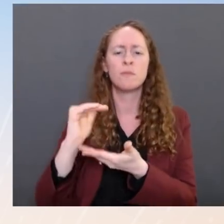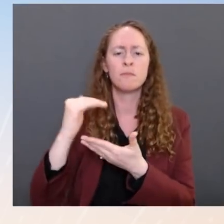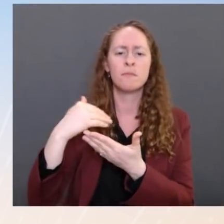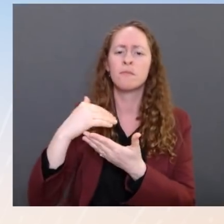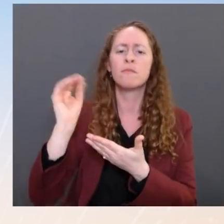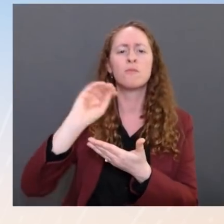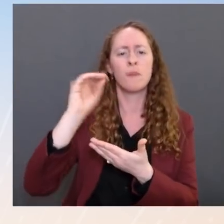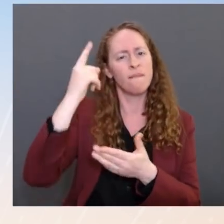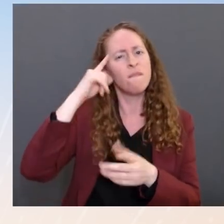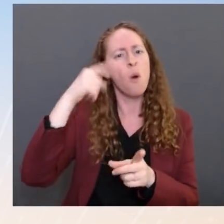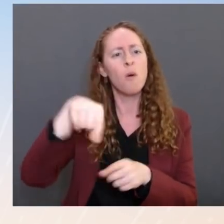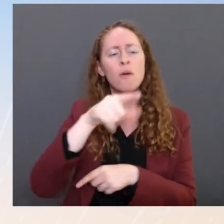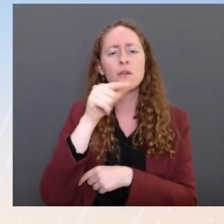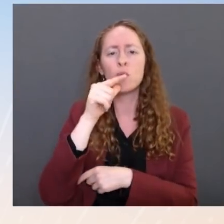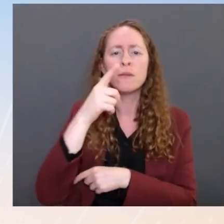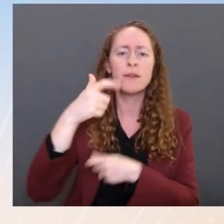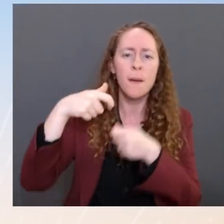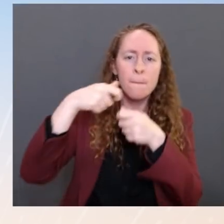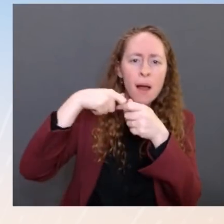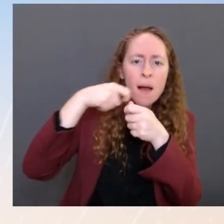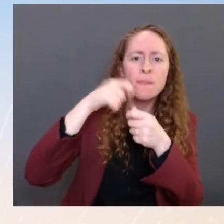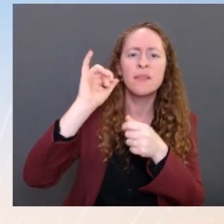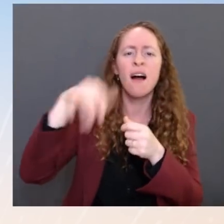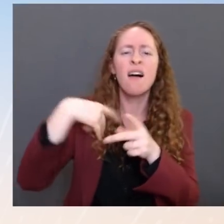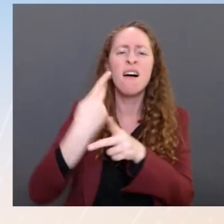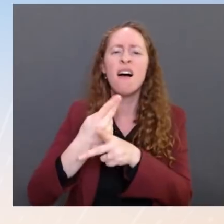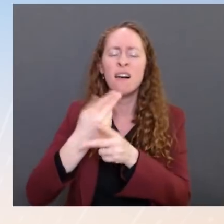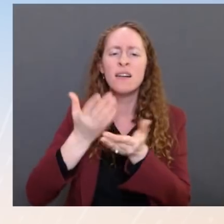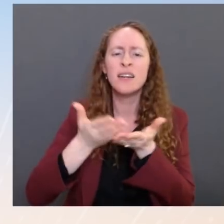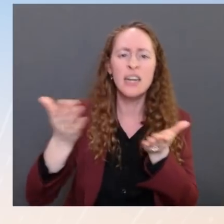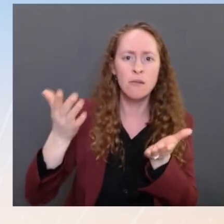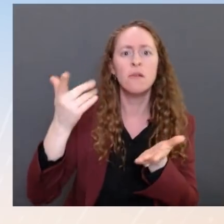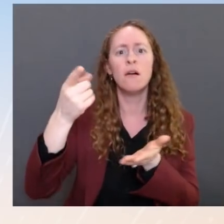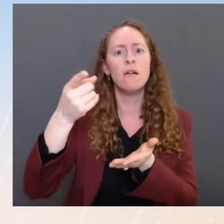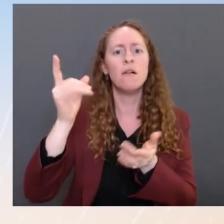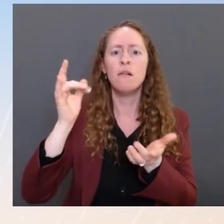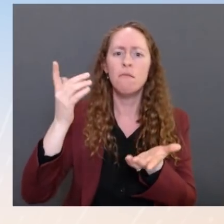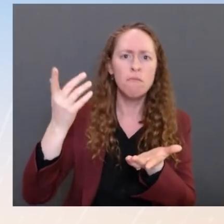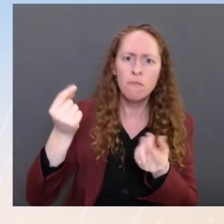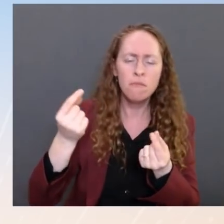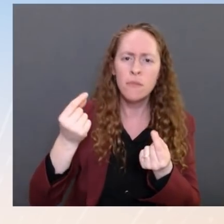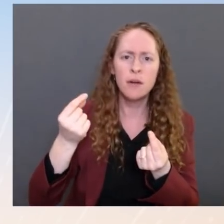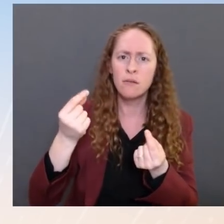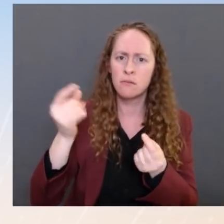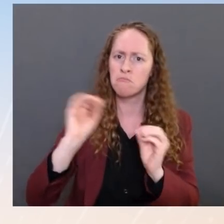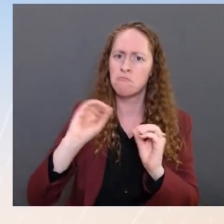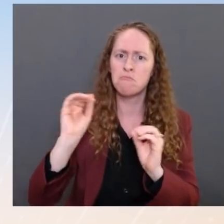that they went to harm reduction facilities in five cities, and all of those facilities had crack pipes in their kits.